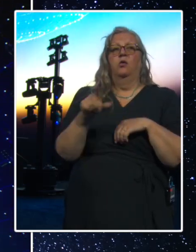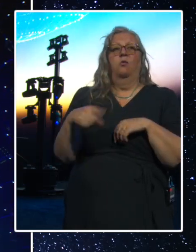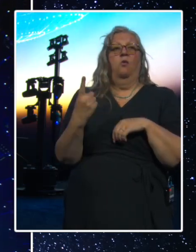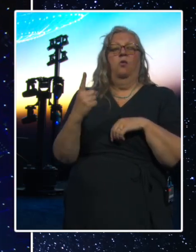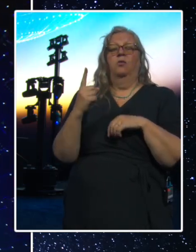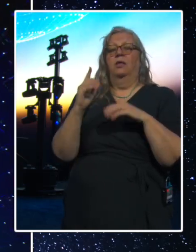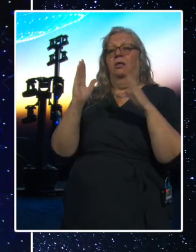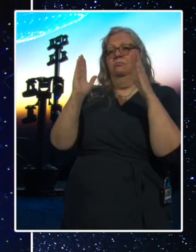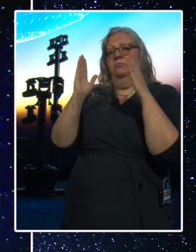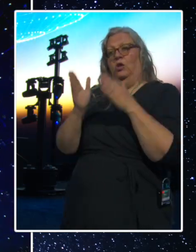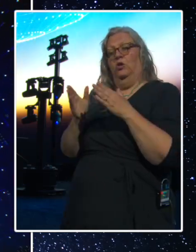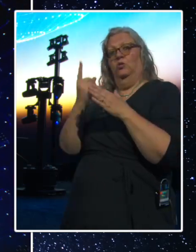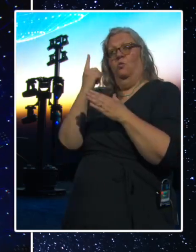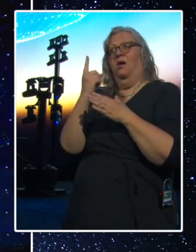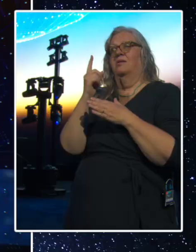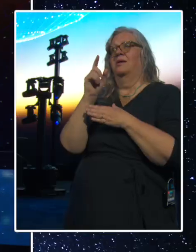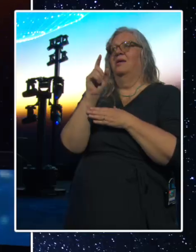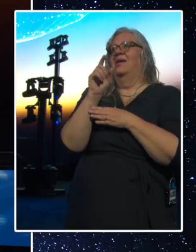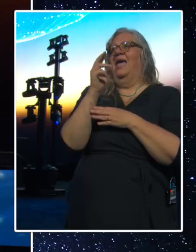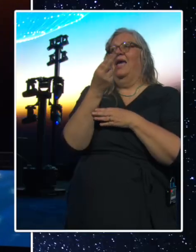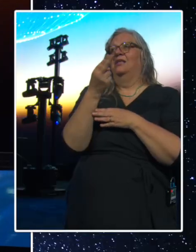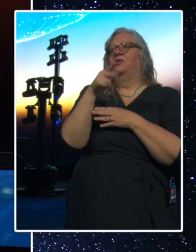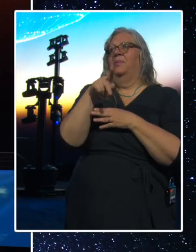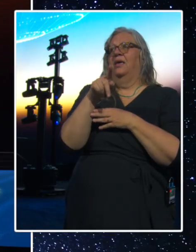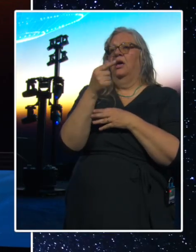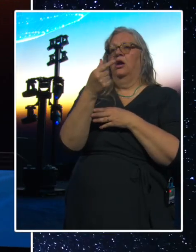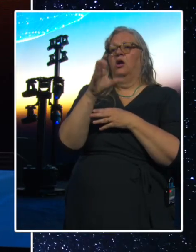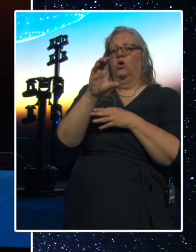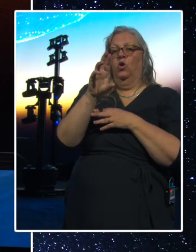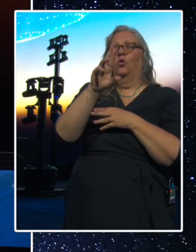you turn to only one, the HPE Cray-EX.